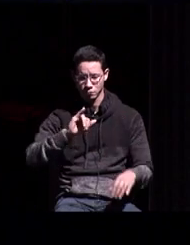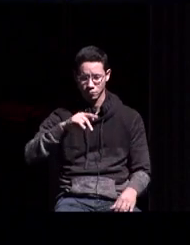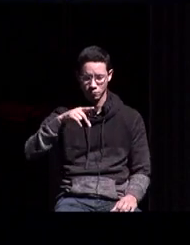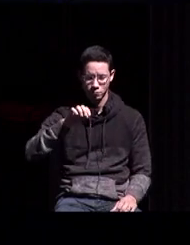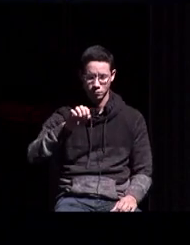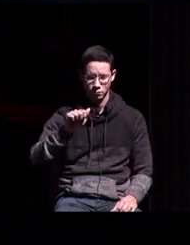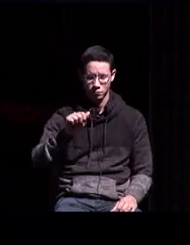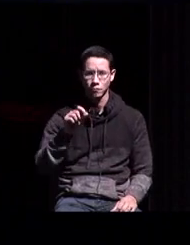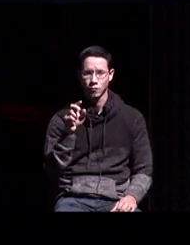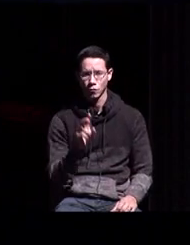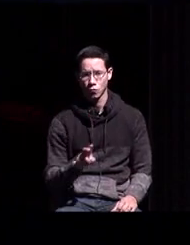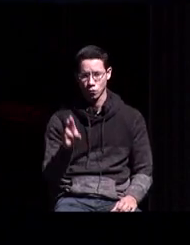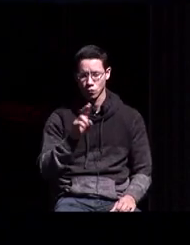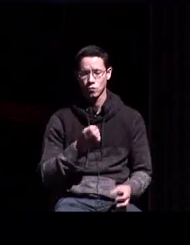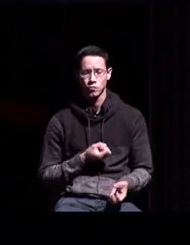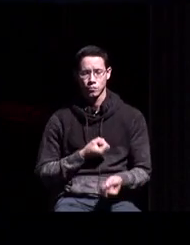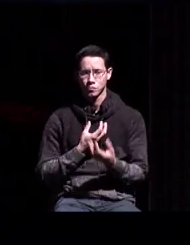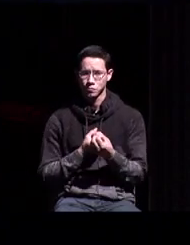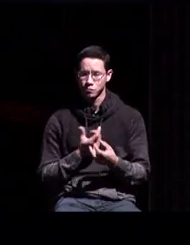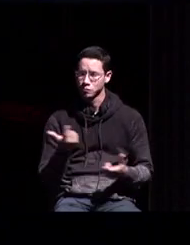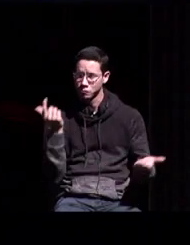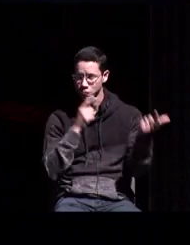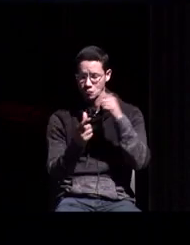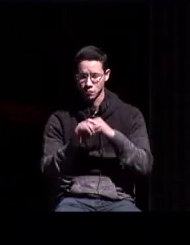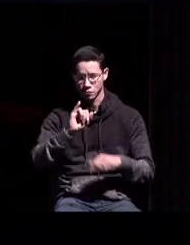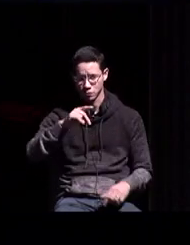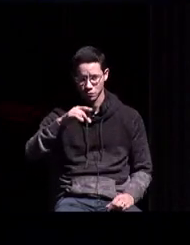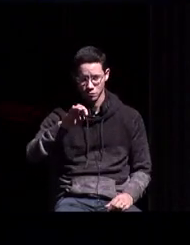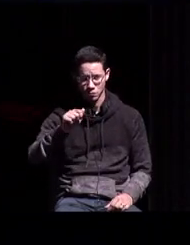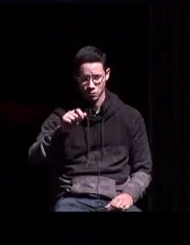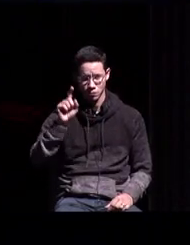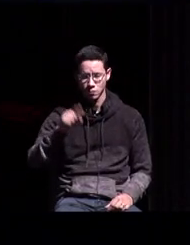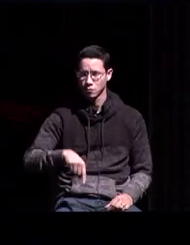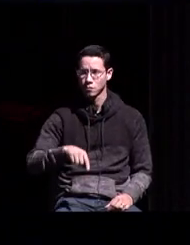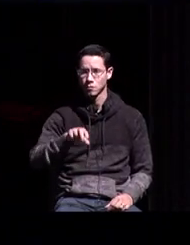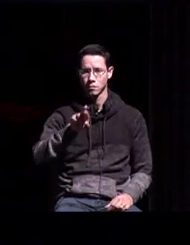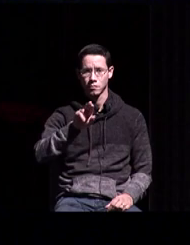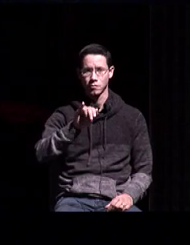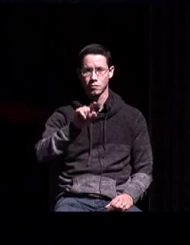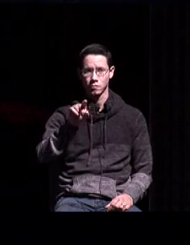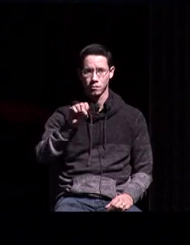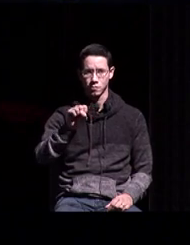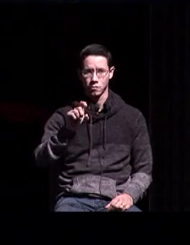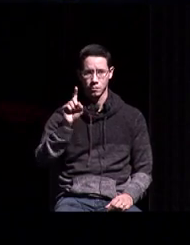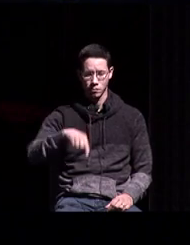The data provided by IPEA is at the Root of IBGE and collected on an annual basis